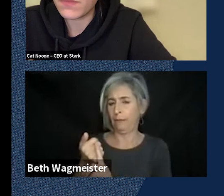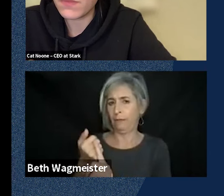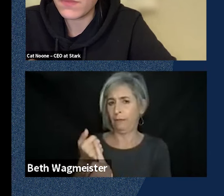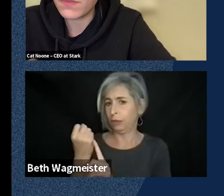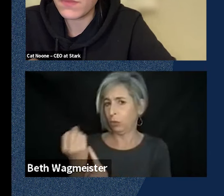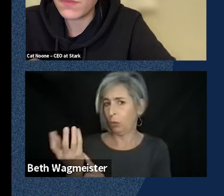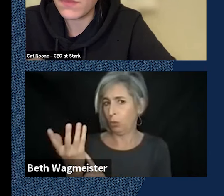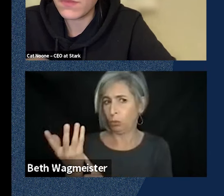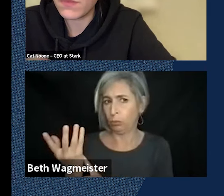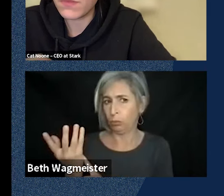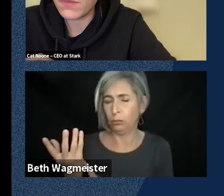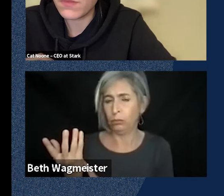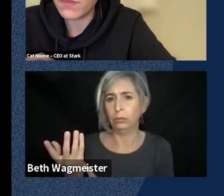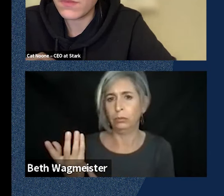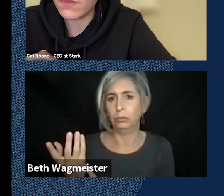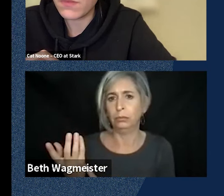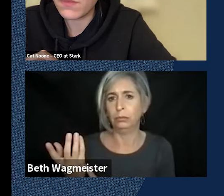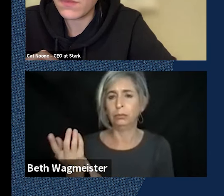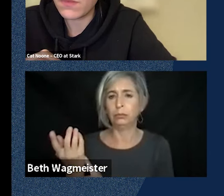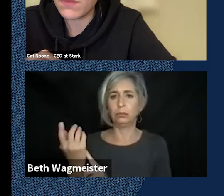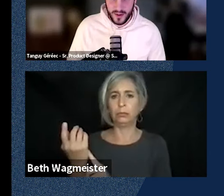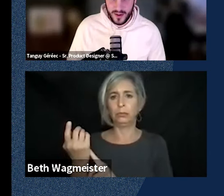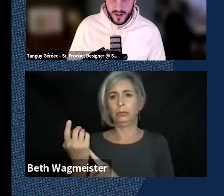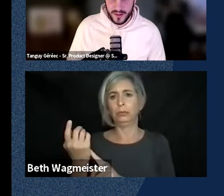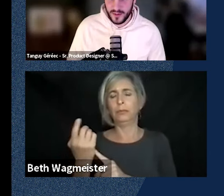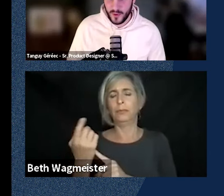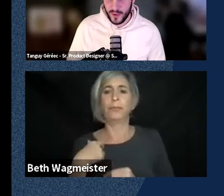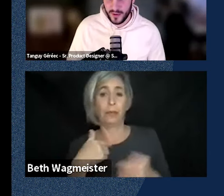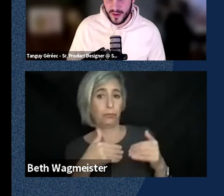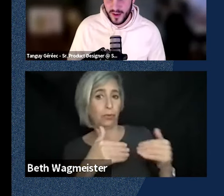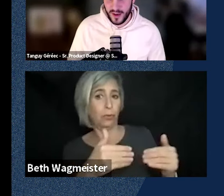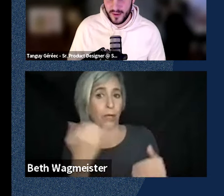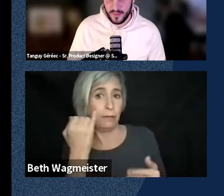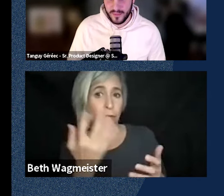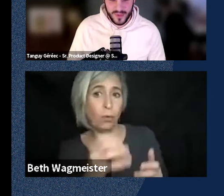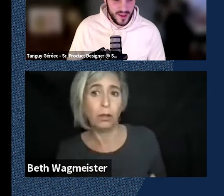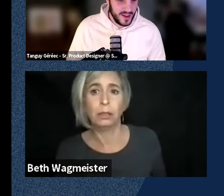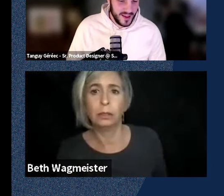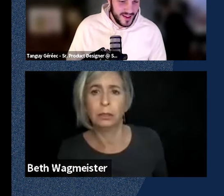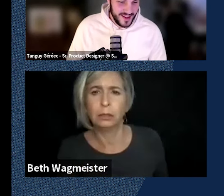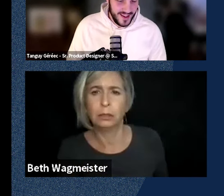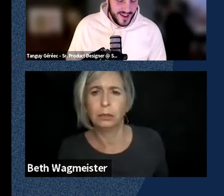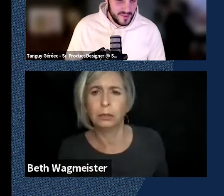So I can go ahead, if you want. Yeah, yeah, go, Tanguy.